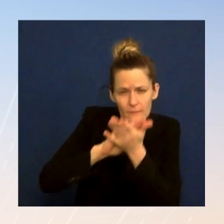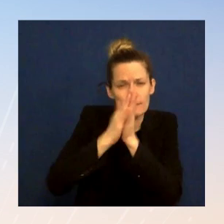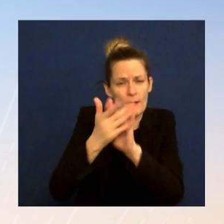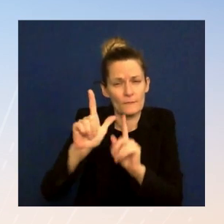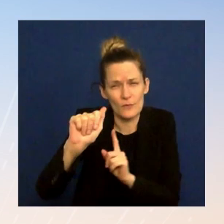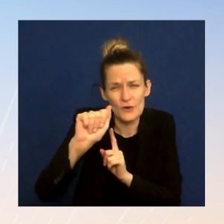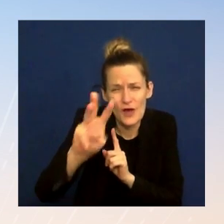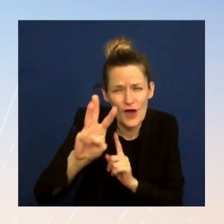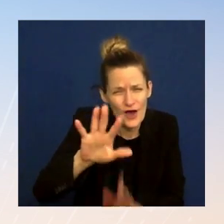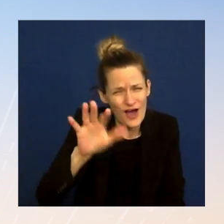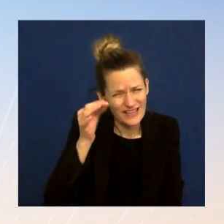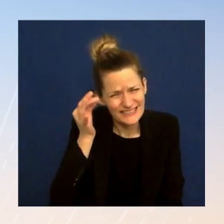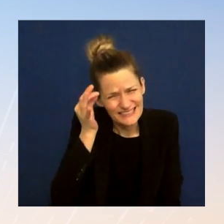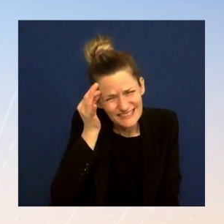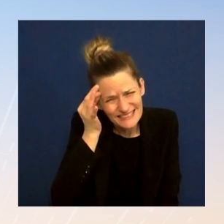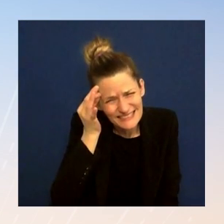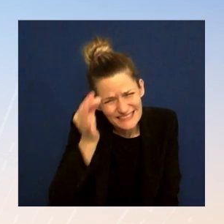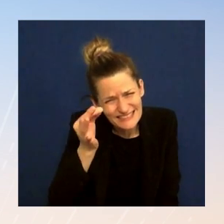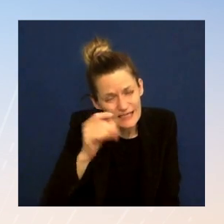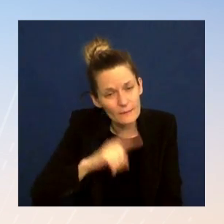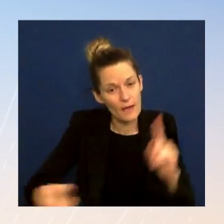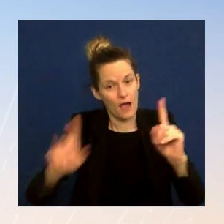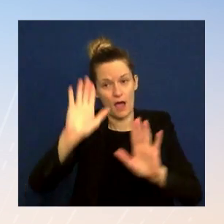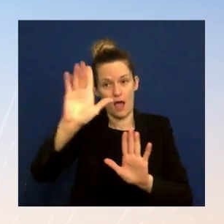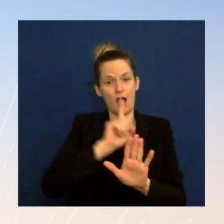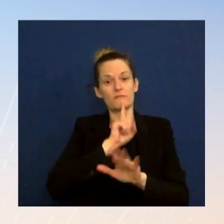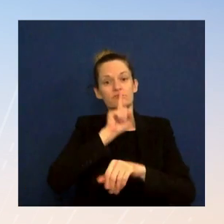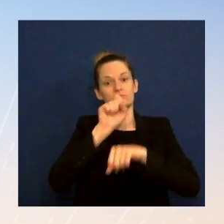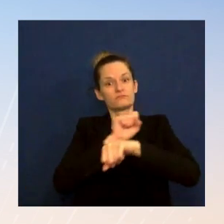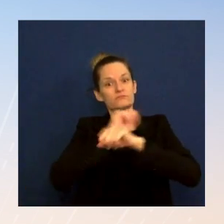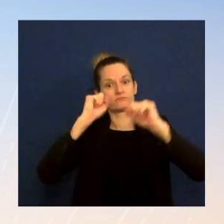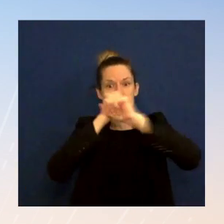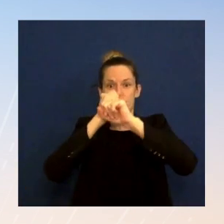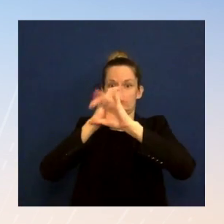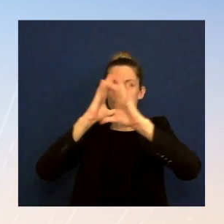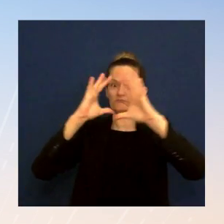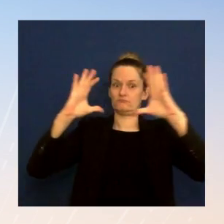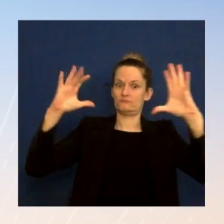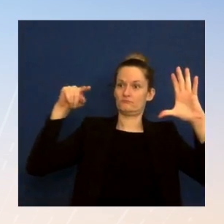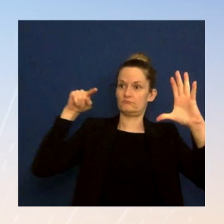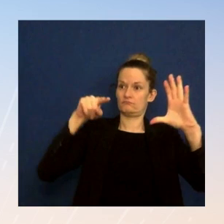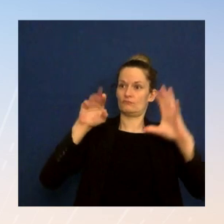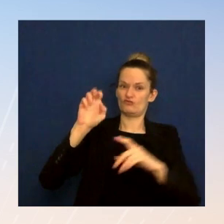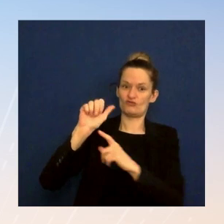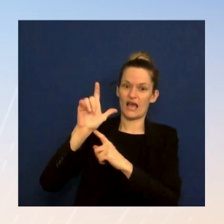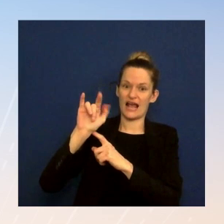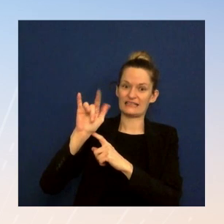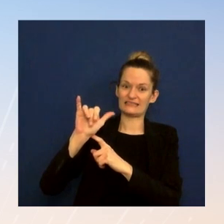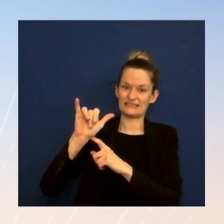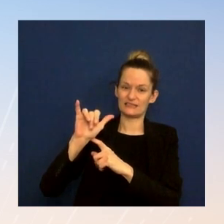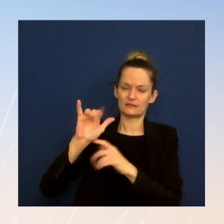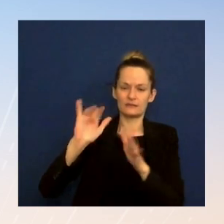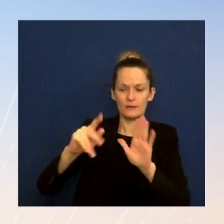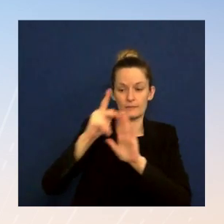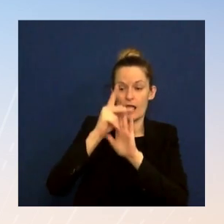including the fact that the alternative to what is being negotiated is not the original package; it is nothing.